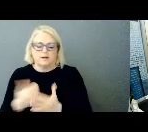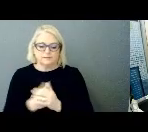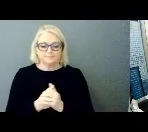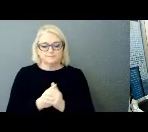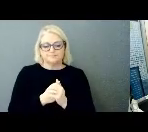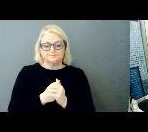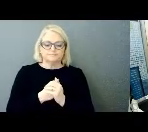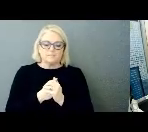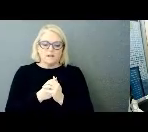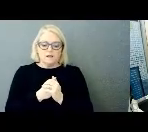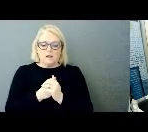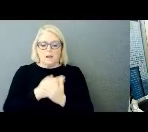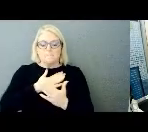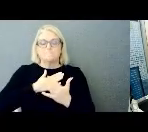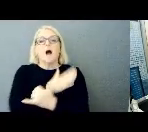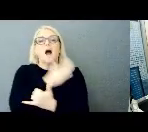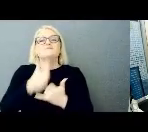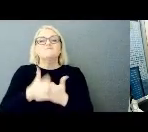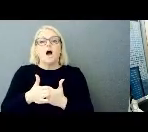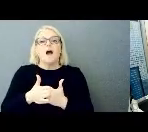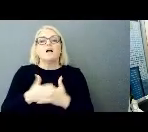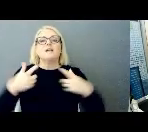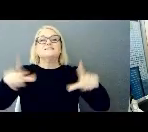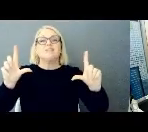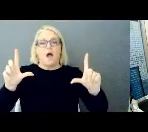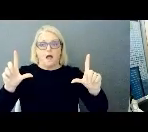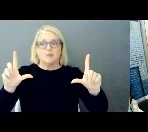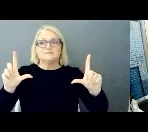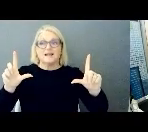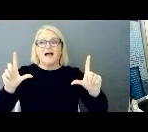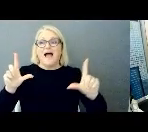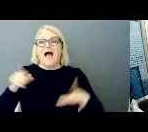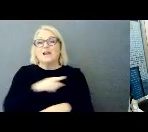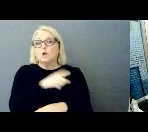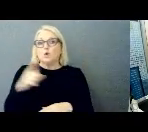So, this is my final slide. So, everybody's going, "Oh, my God, she actually finished those slides on time."